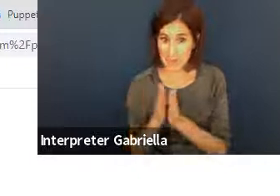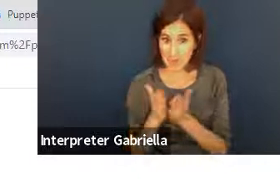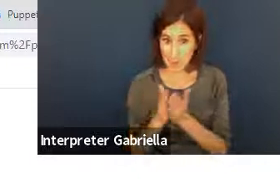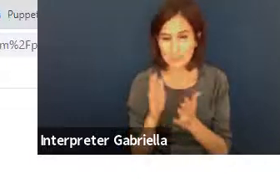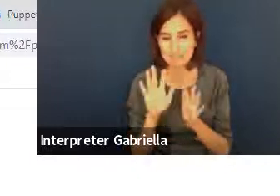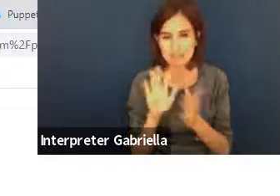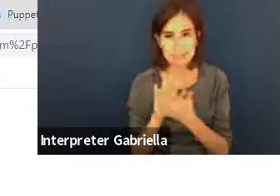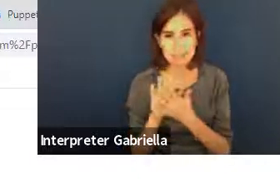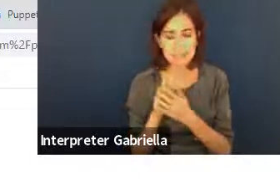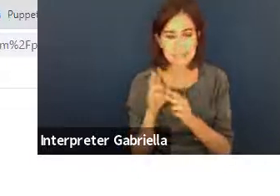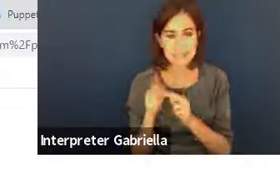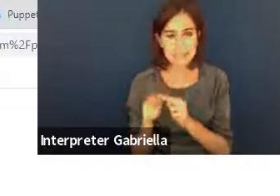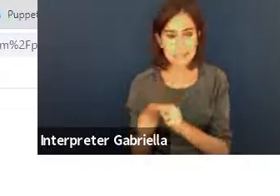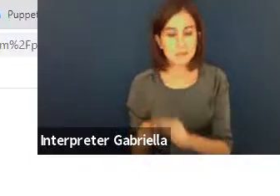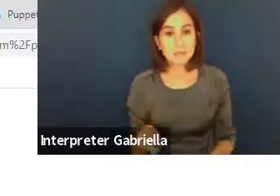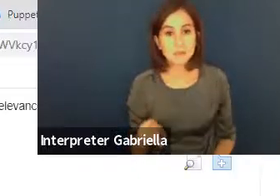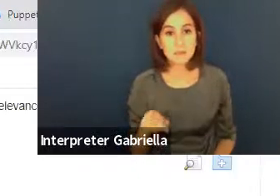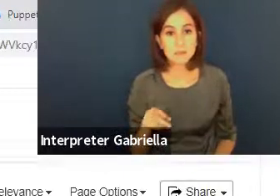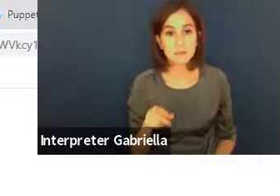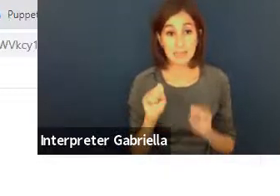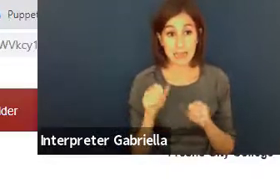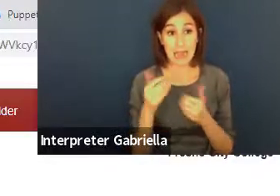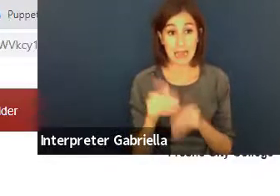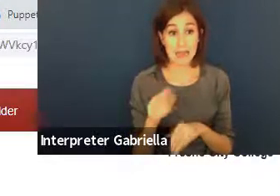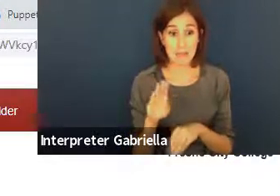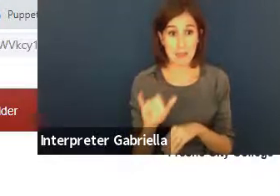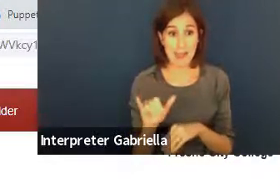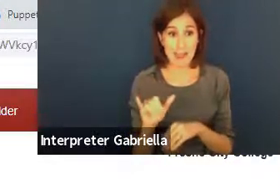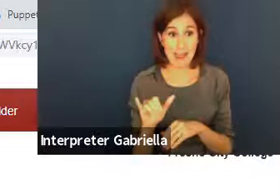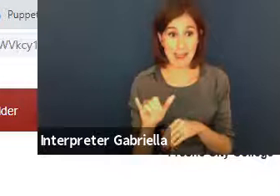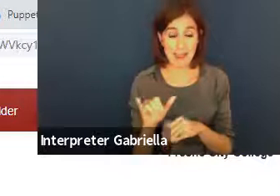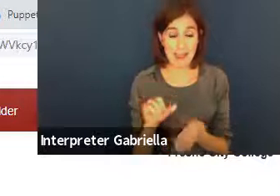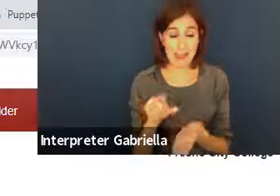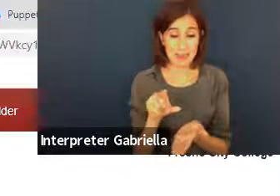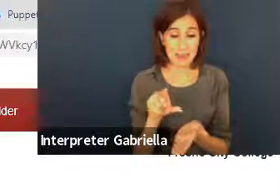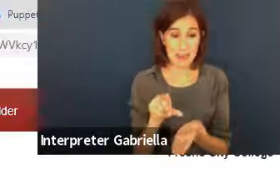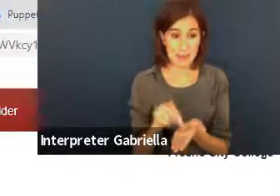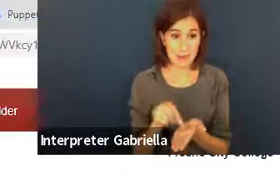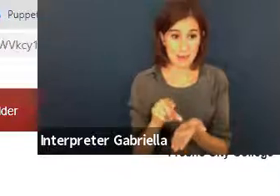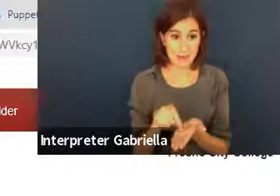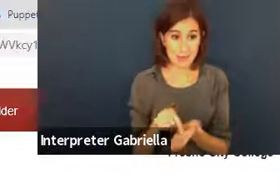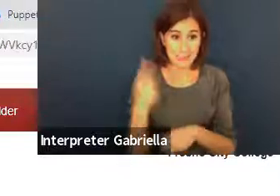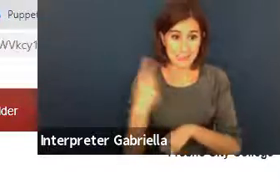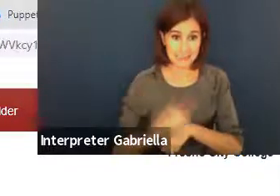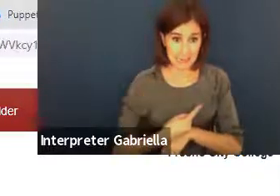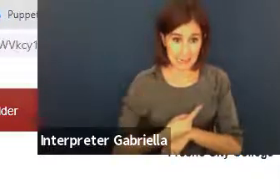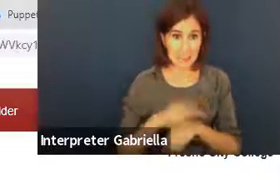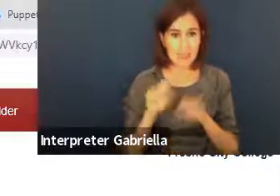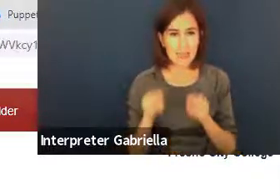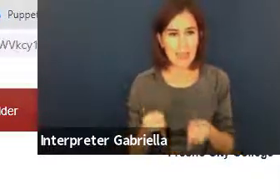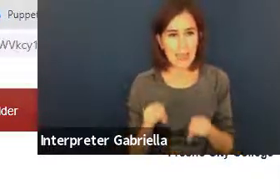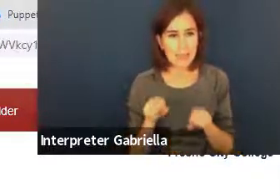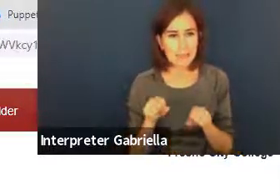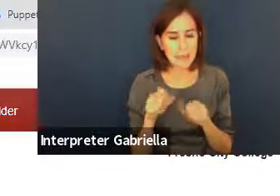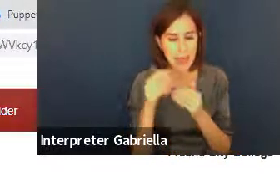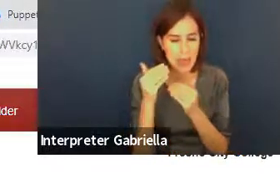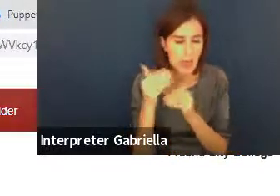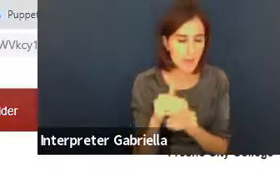Linda Kobashigawa: Can limit by publication day you can get a little more specific with your subject areas and search for specific titles.